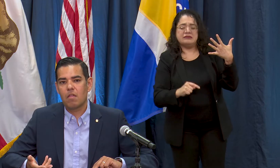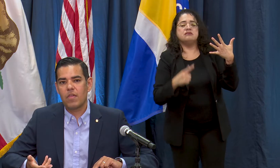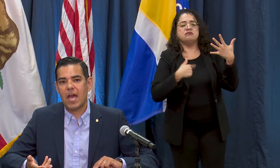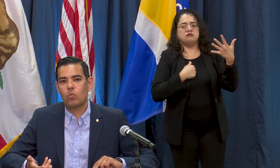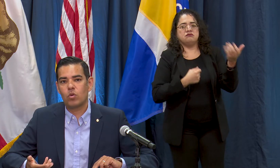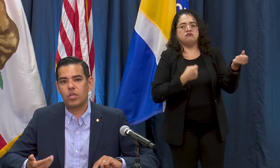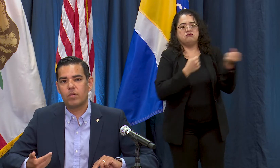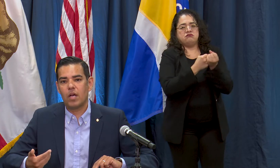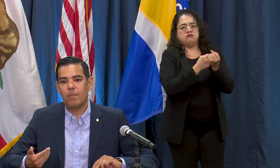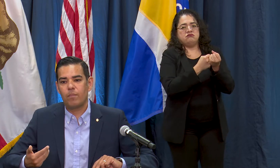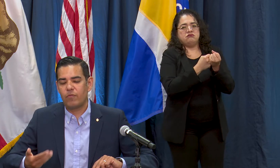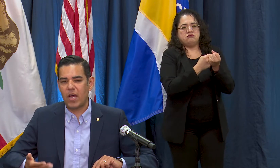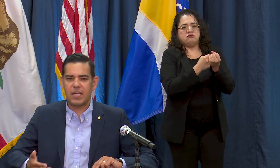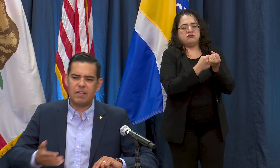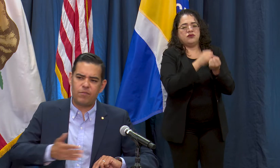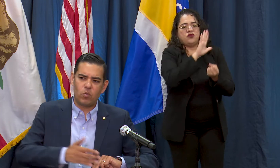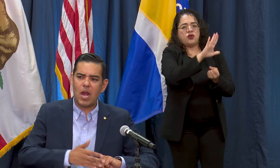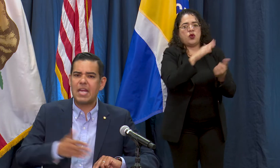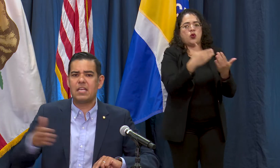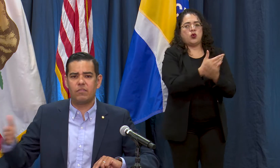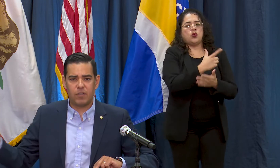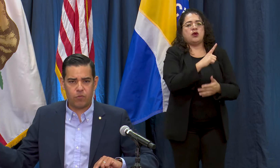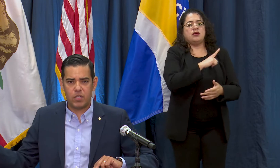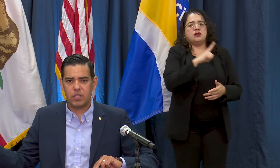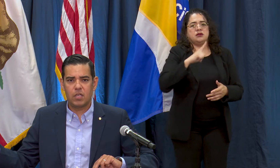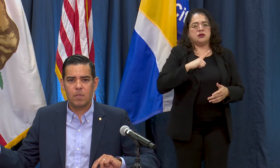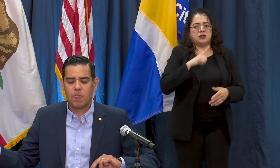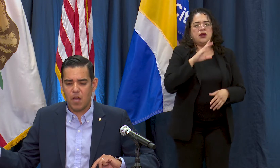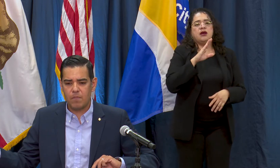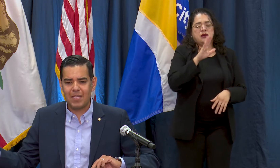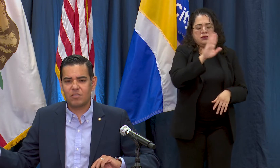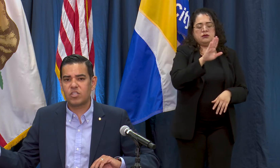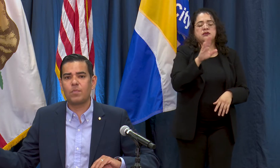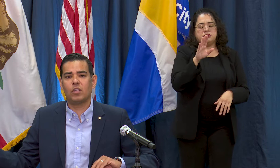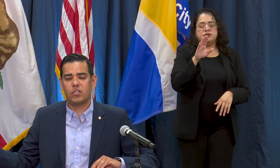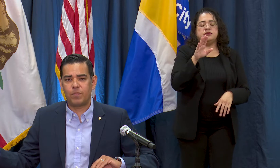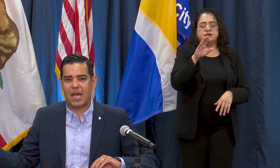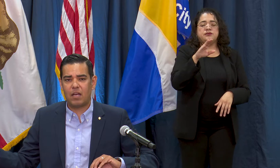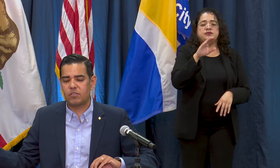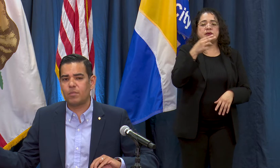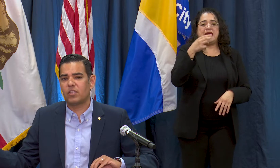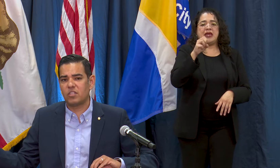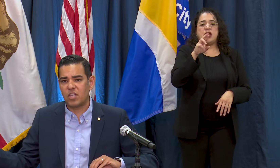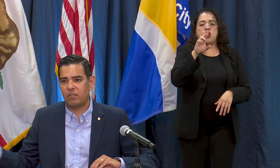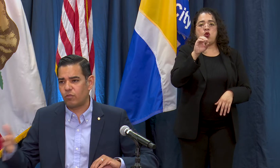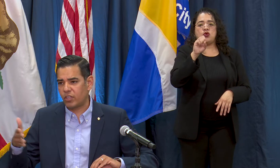would provide a variety of different stimulus incentives for the